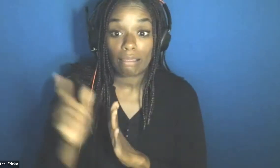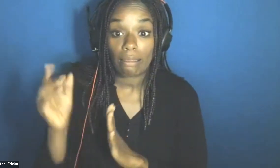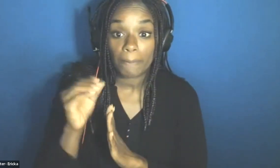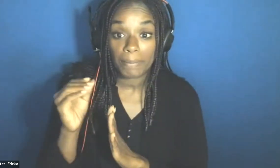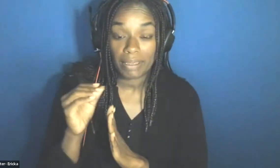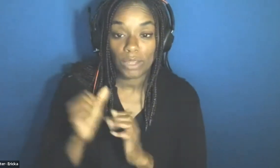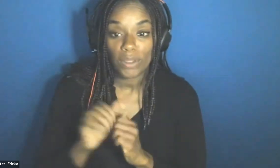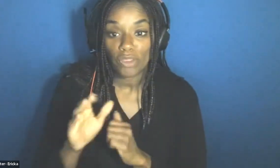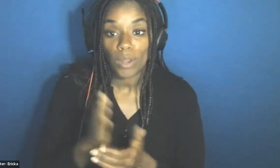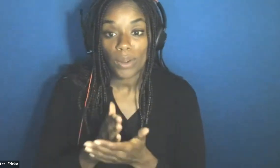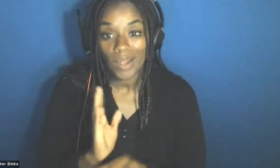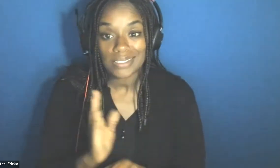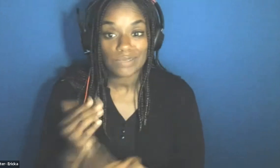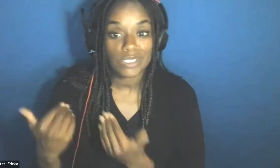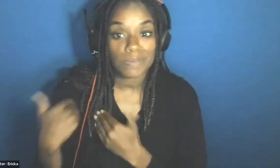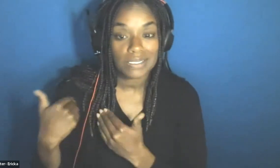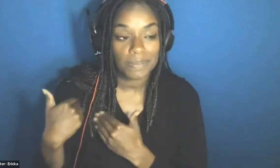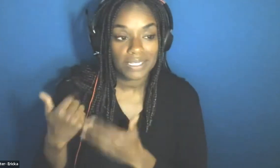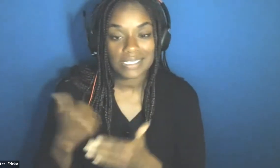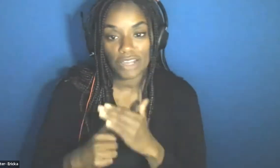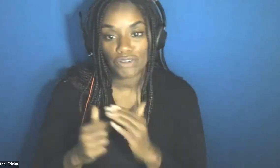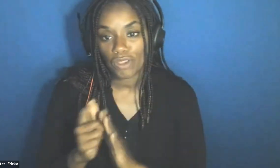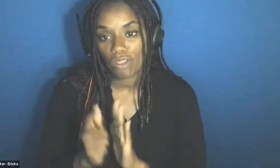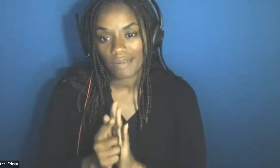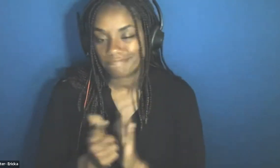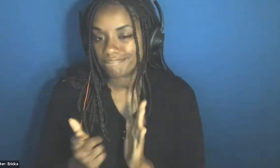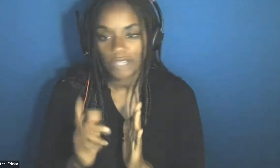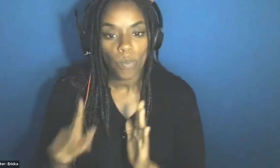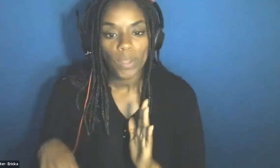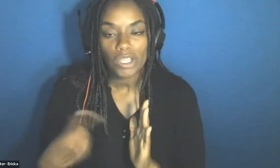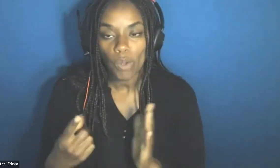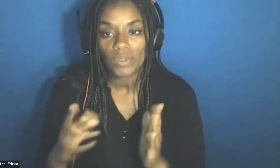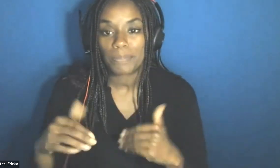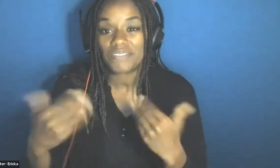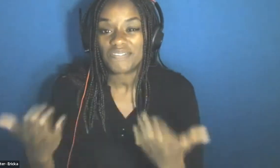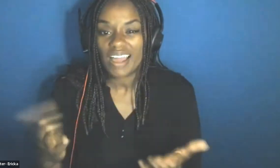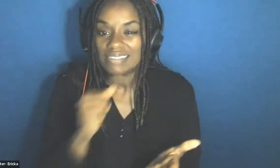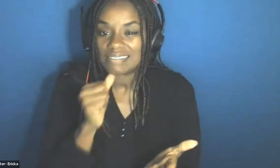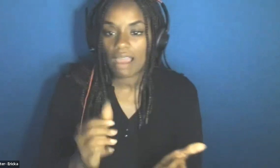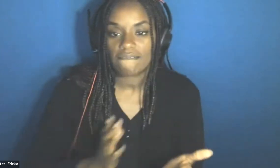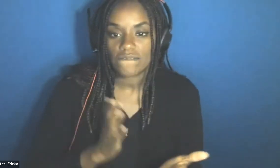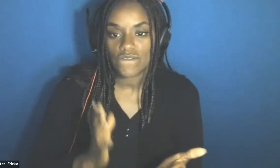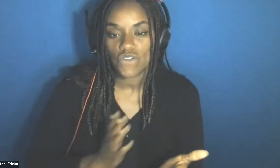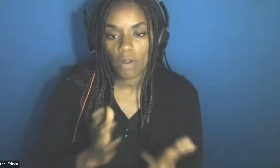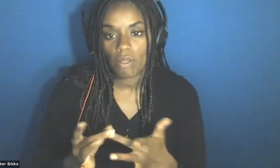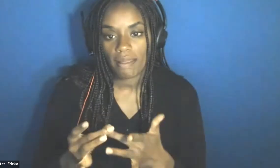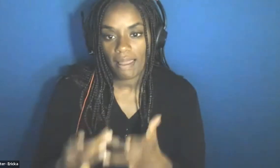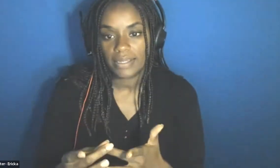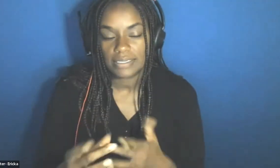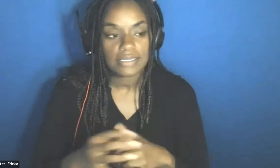Two things for you to remember, number one: Is the ADA centers exist to provide informal guidance on the Americans With Disabilities Act and associated disability rights laws. We cannot provide a legal opinion as to your rights and responsibilities under the law.